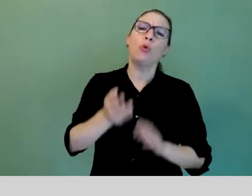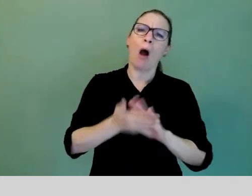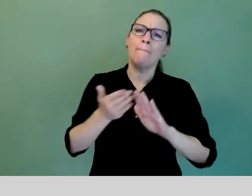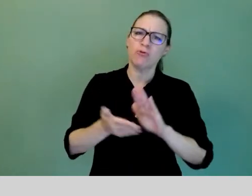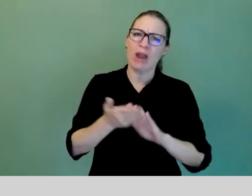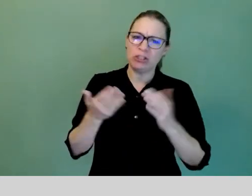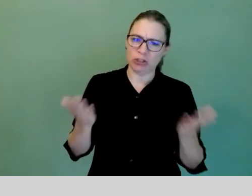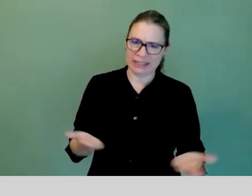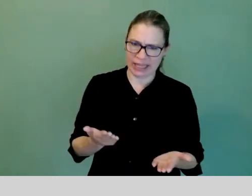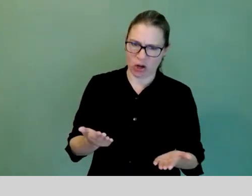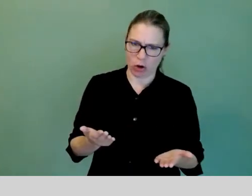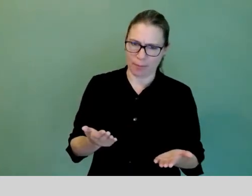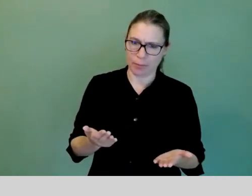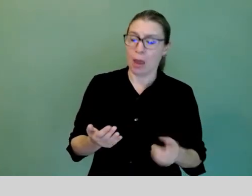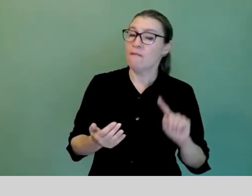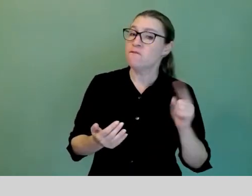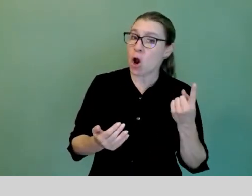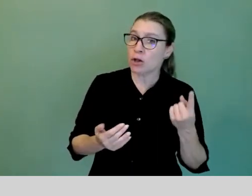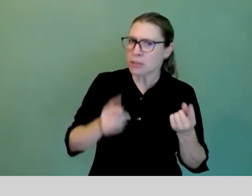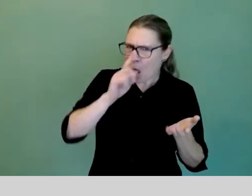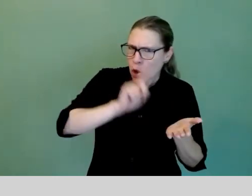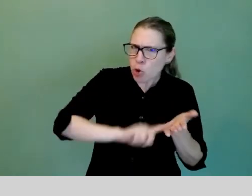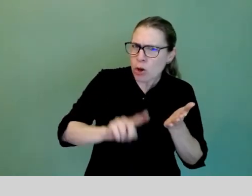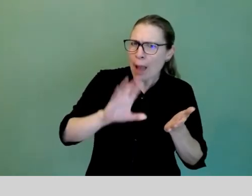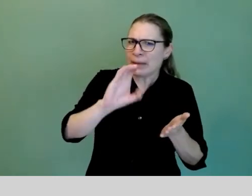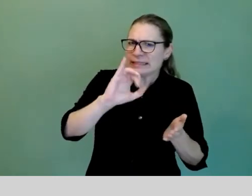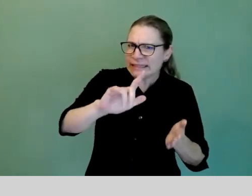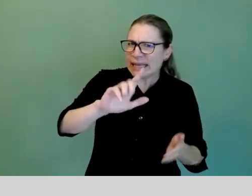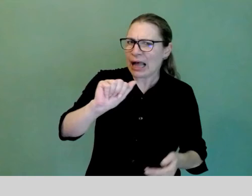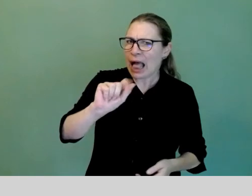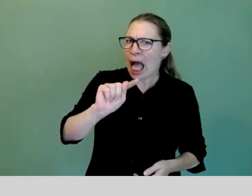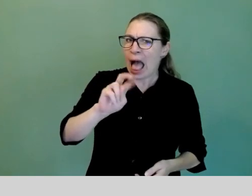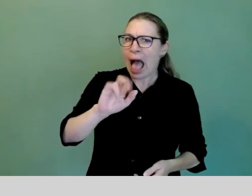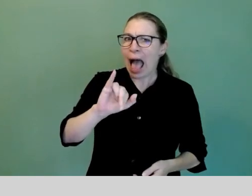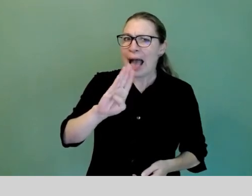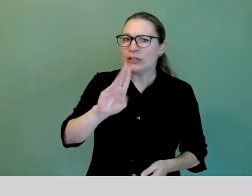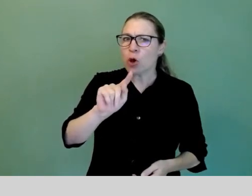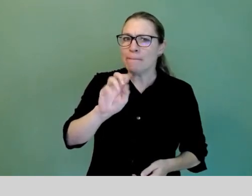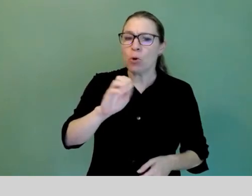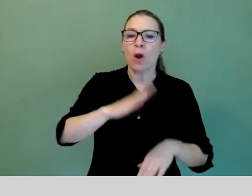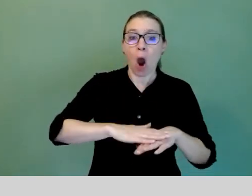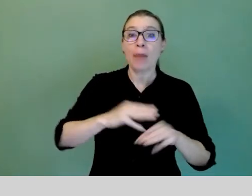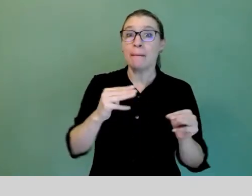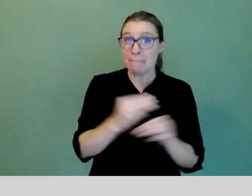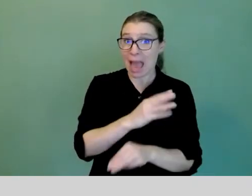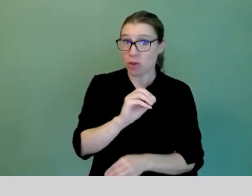The first is to look up the ceil attribute on the math object, and the second,